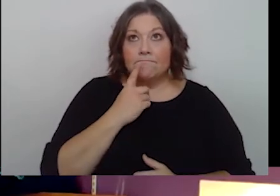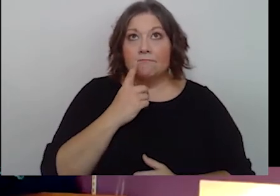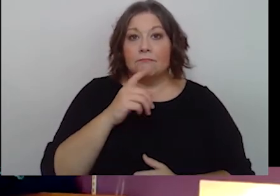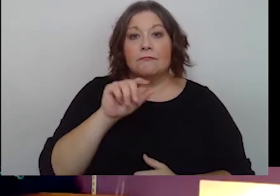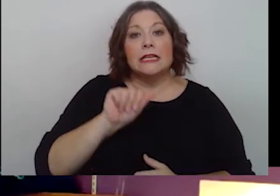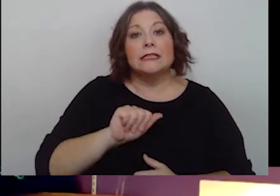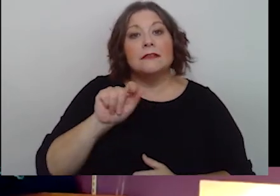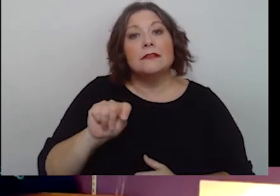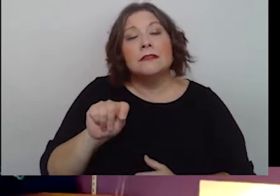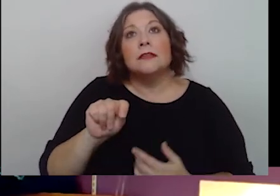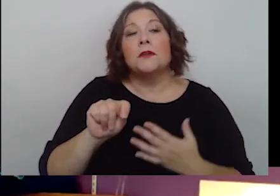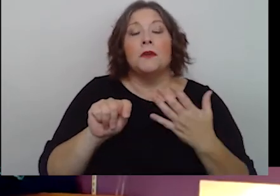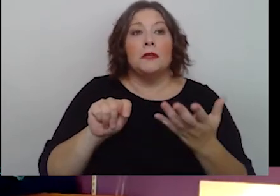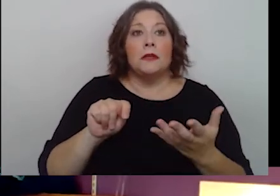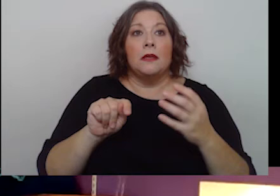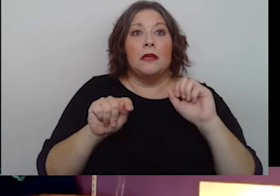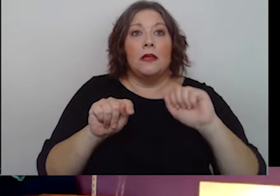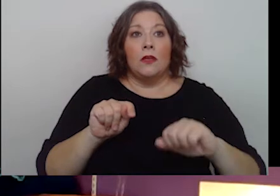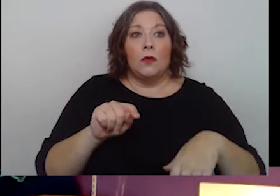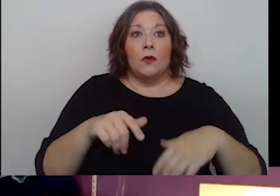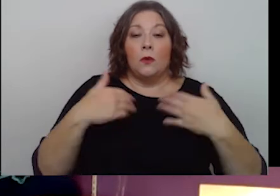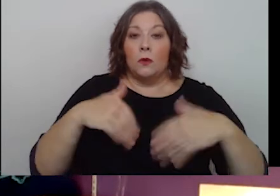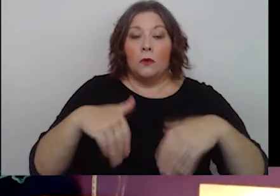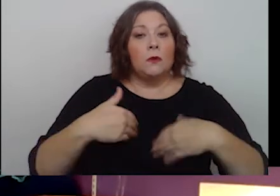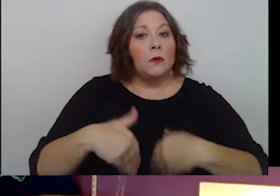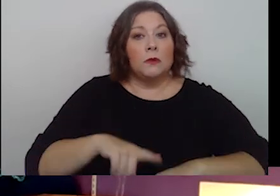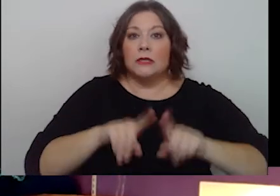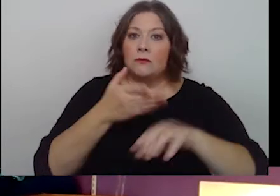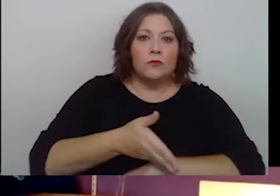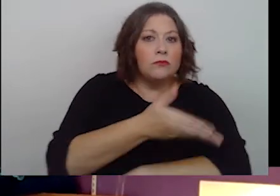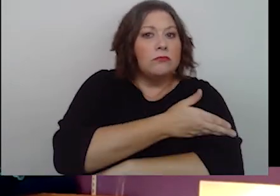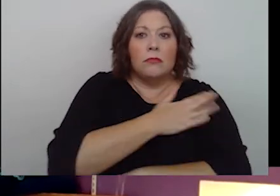Assistive technology has made a vast difference in my life because without it,